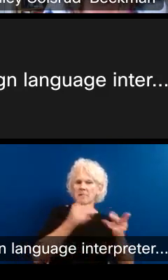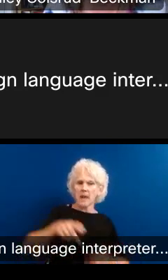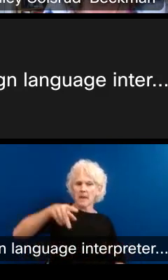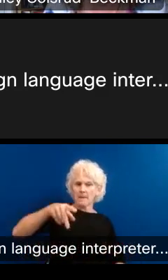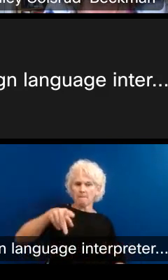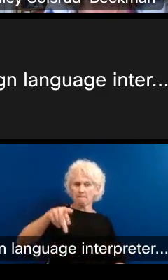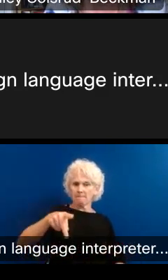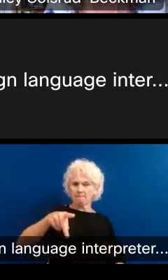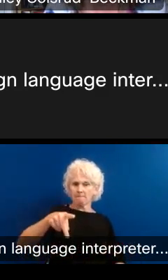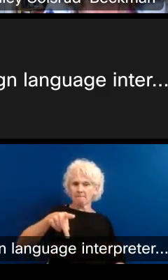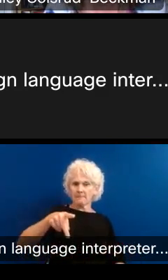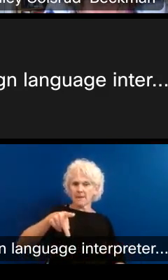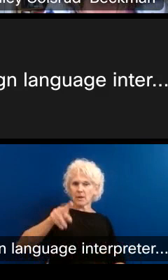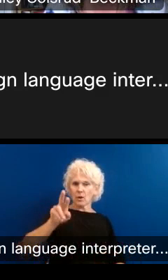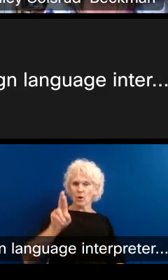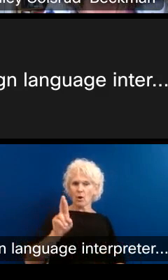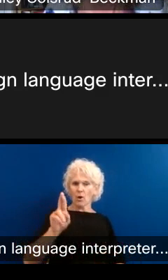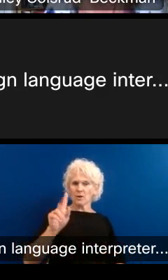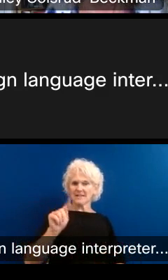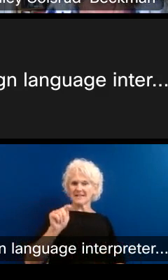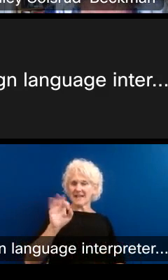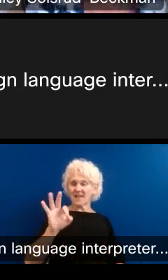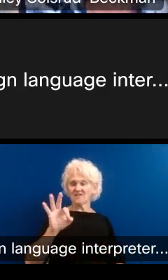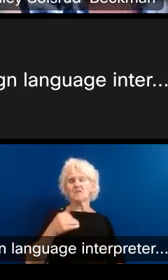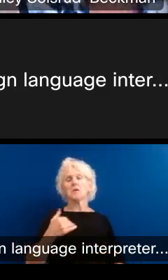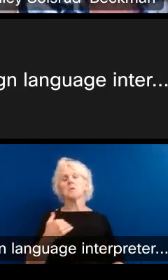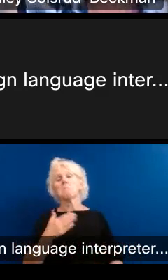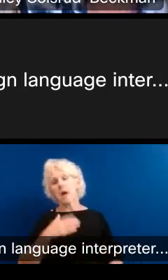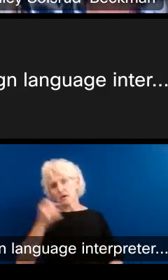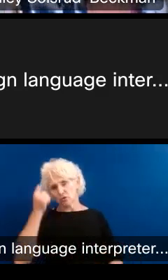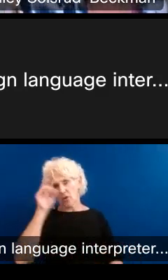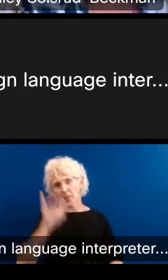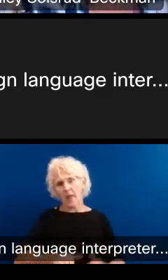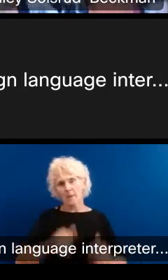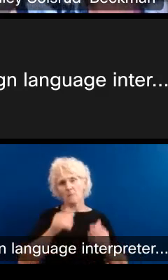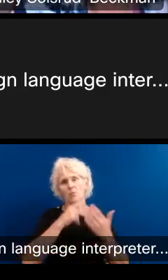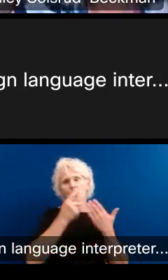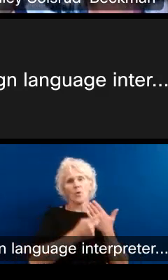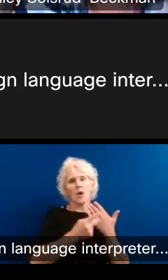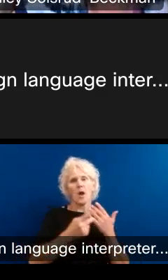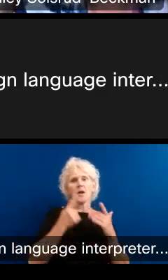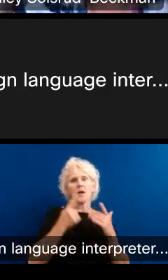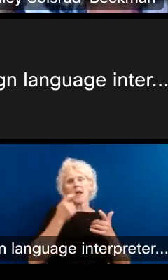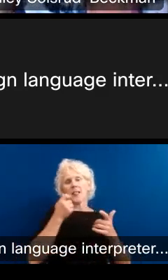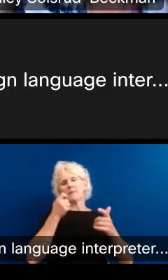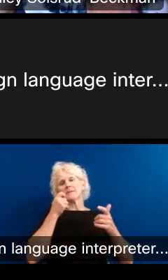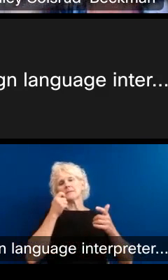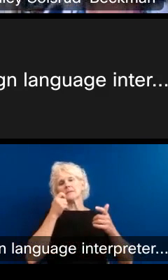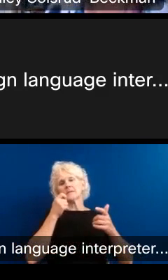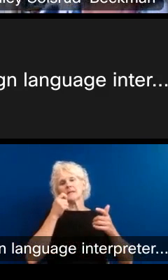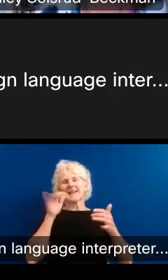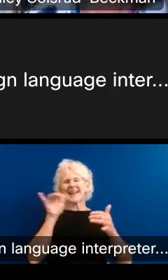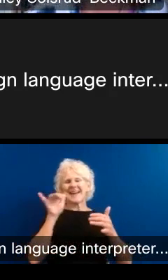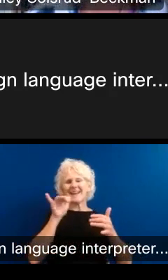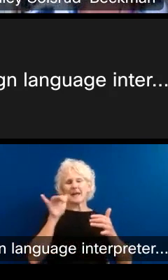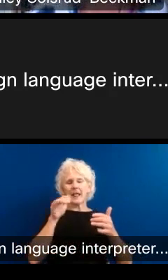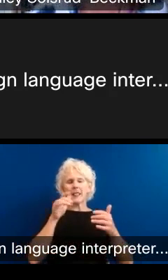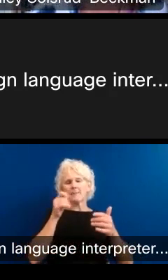understand how that type of a program is, is it is just under inpatient level of care for treatment